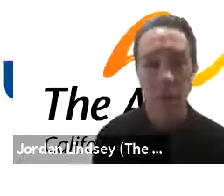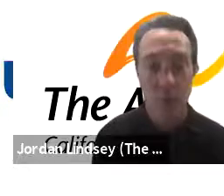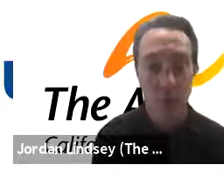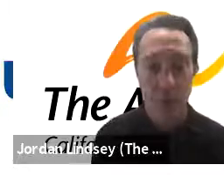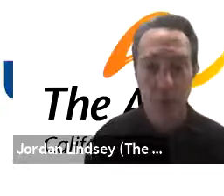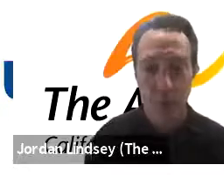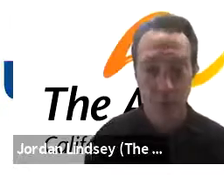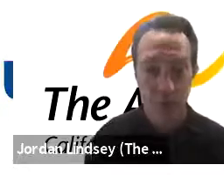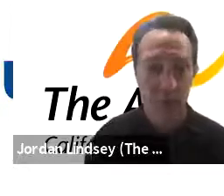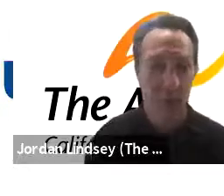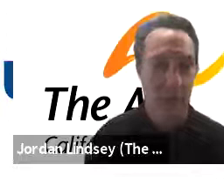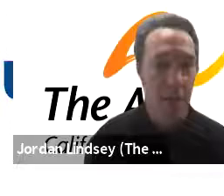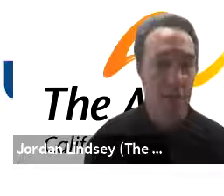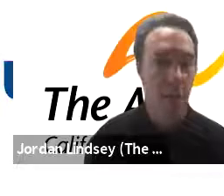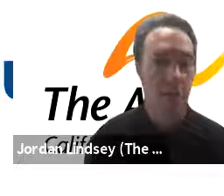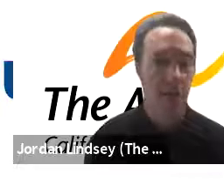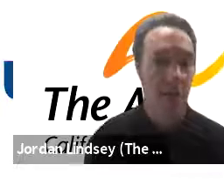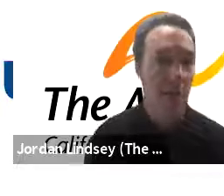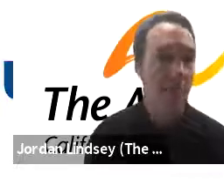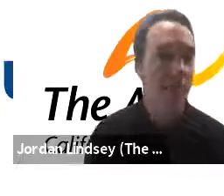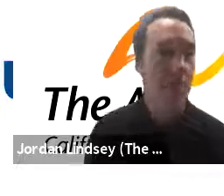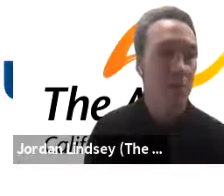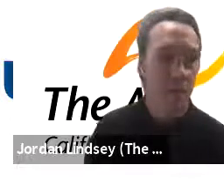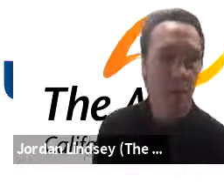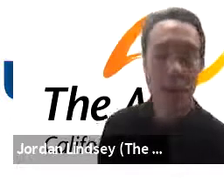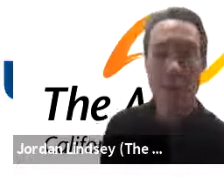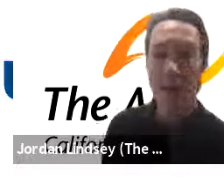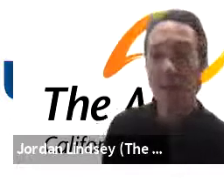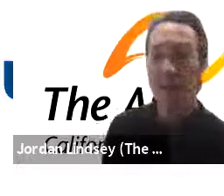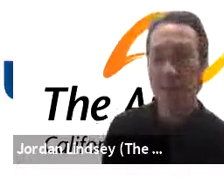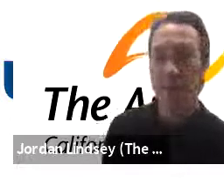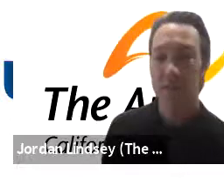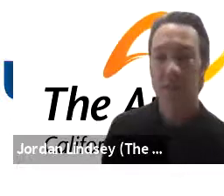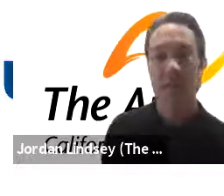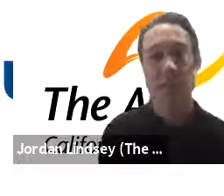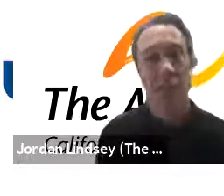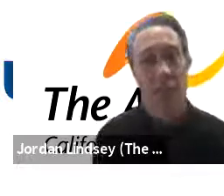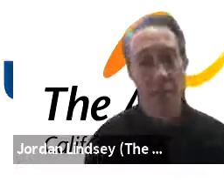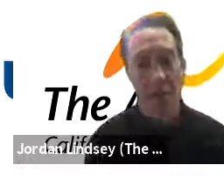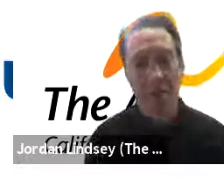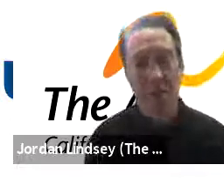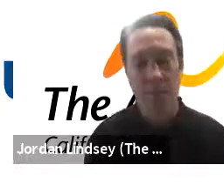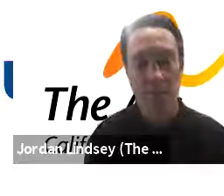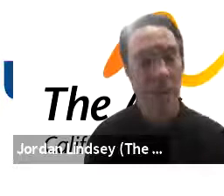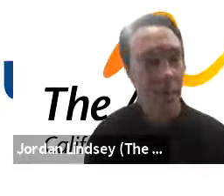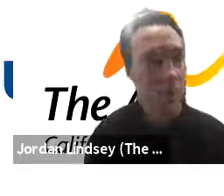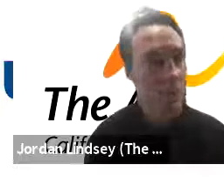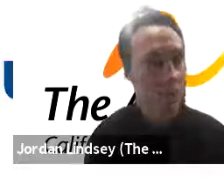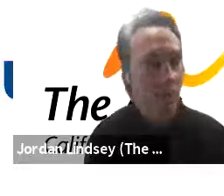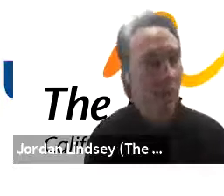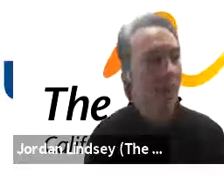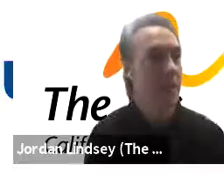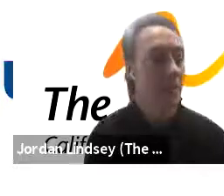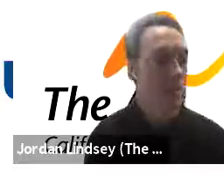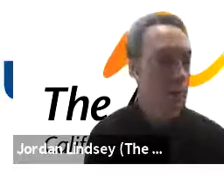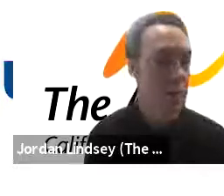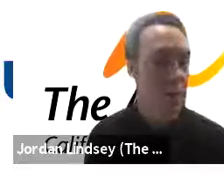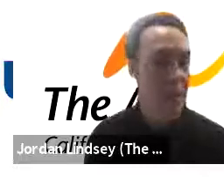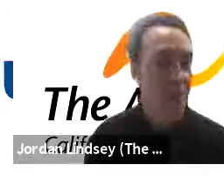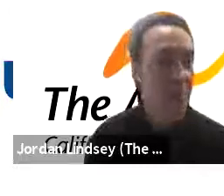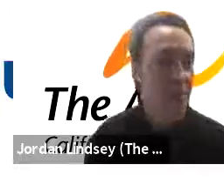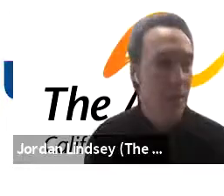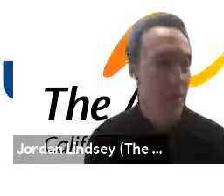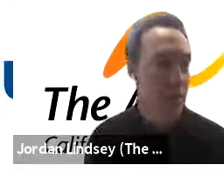Jordan Lindsey (The Arc CA): Our responsibility is to provide information about vaccines, that is, in plain language, so that individuals can understand.